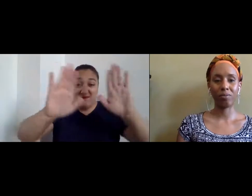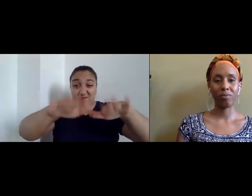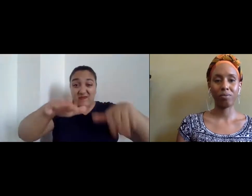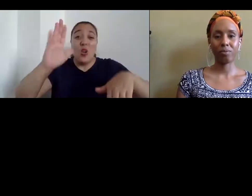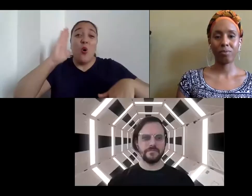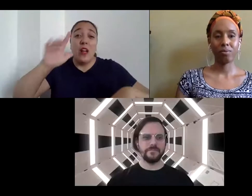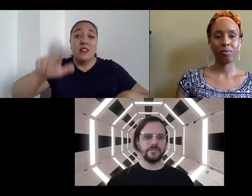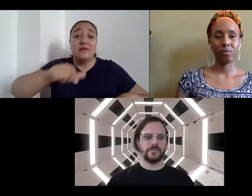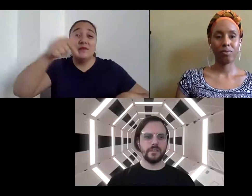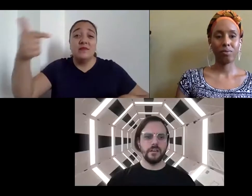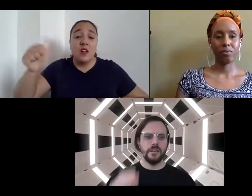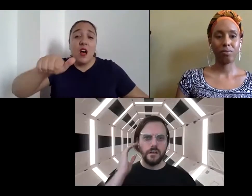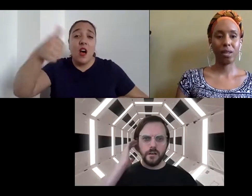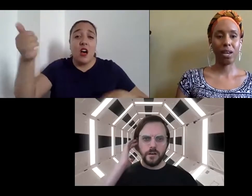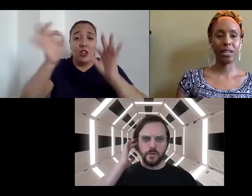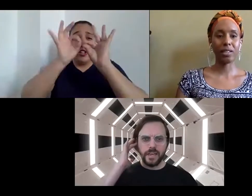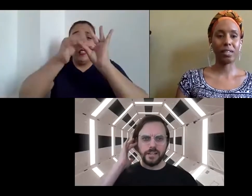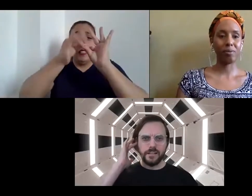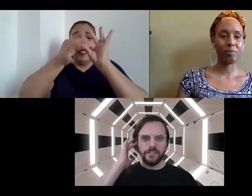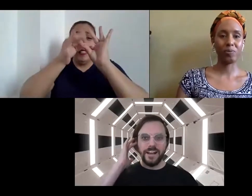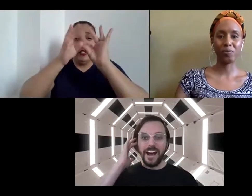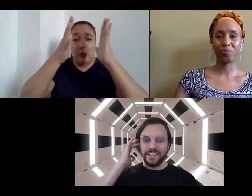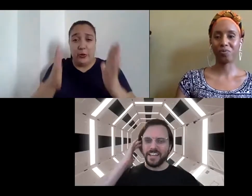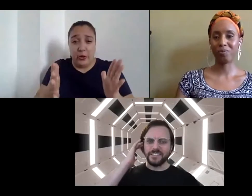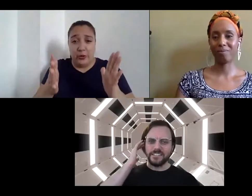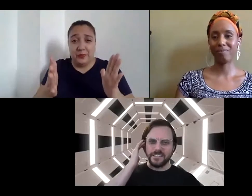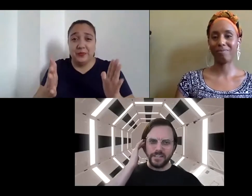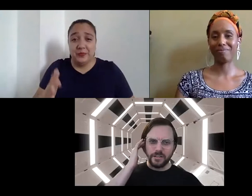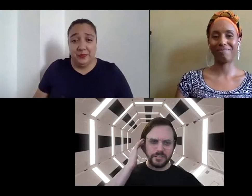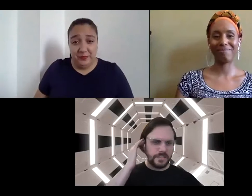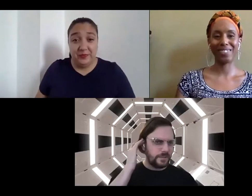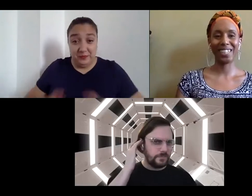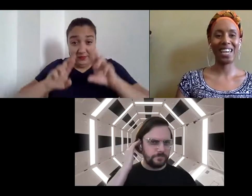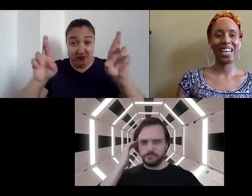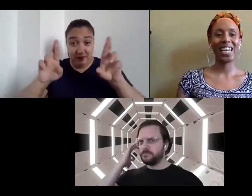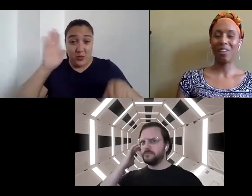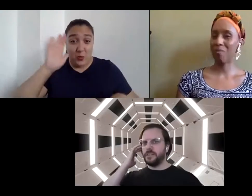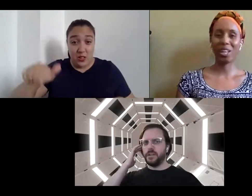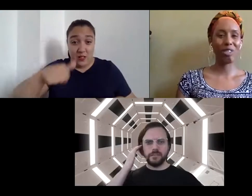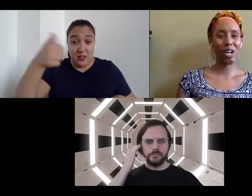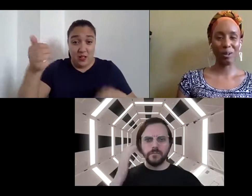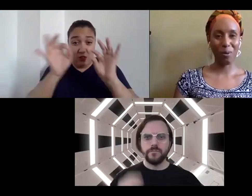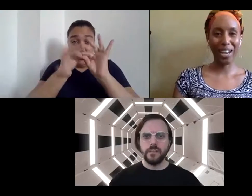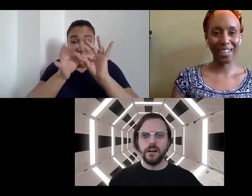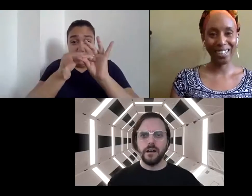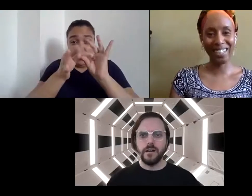Sydney. >> SYDNEY SKYBETTER: Is this thing on? Can you hear me? >> CANDACE THOMPSON-ZACHERY: It's